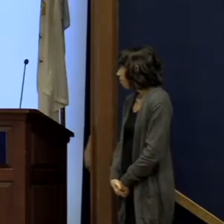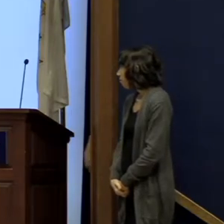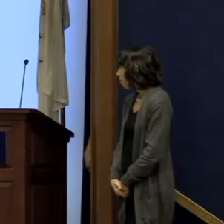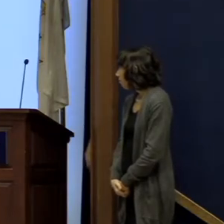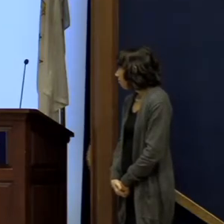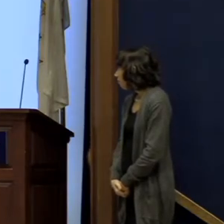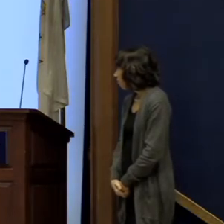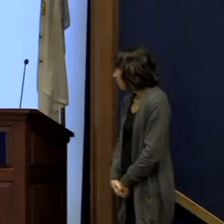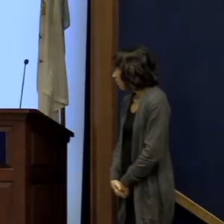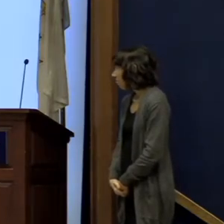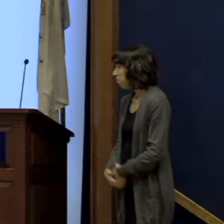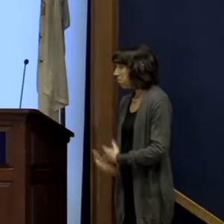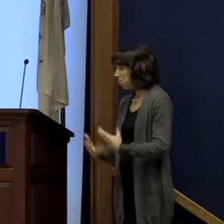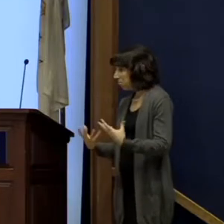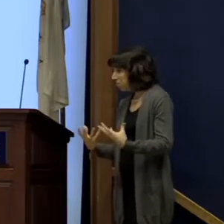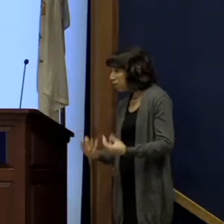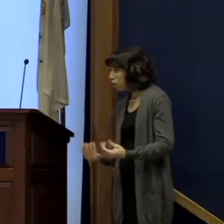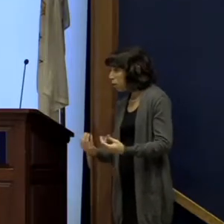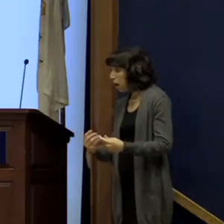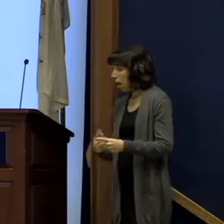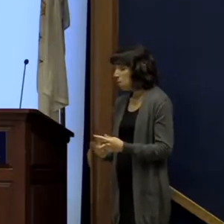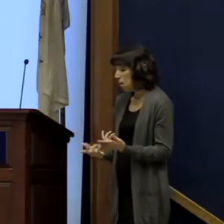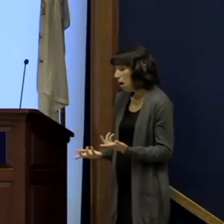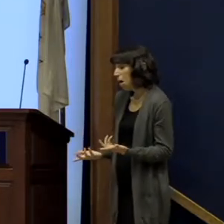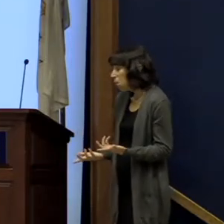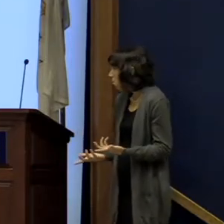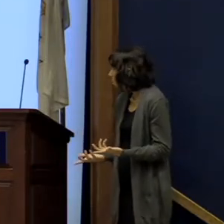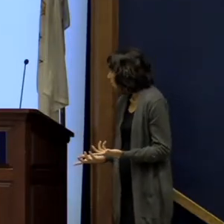well it’s wet, but I think it still will work, let’s see